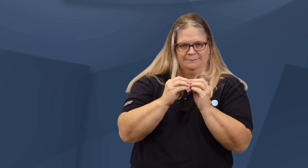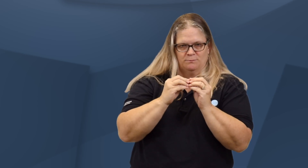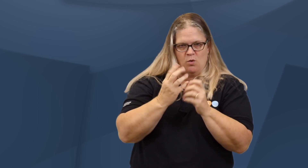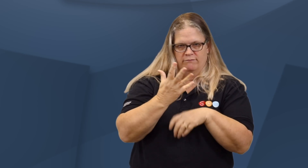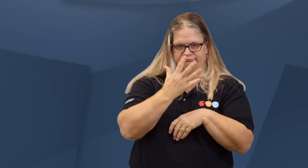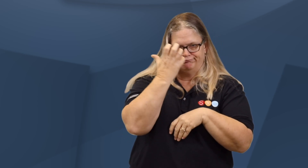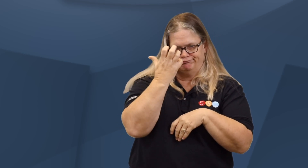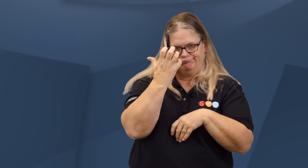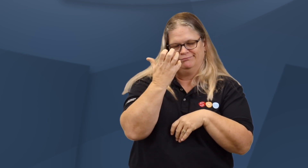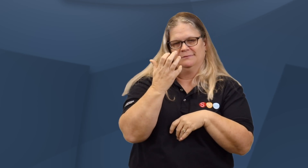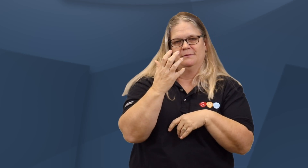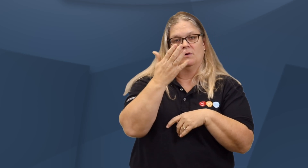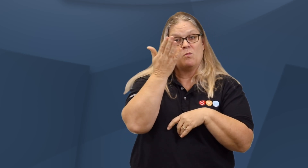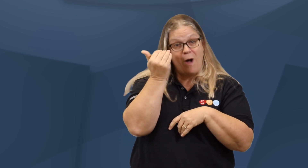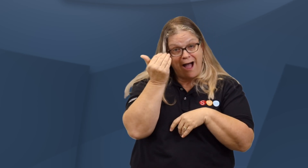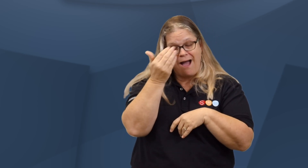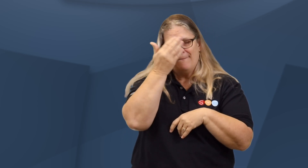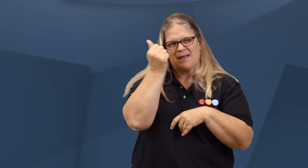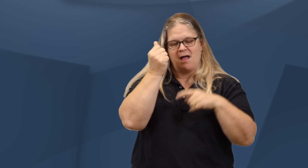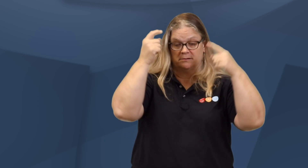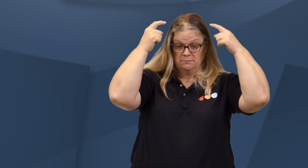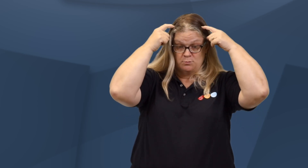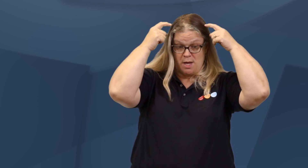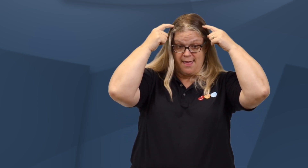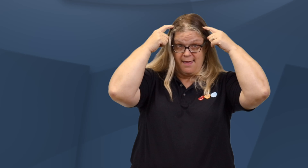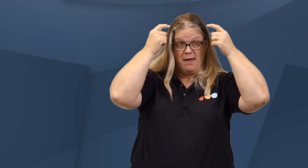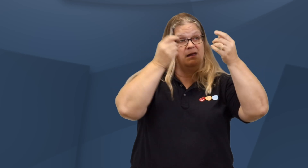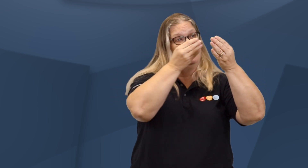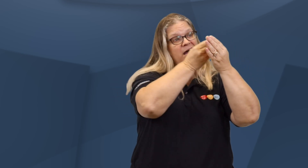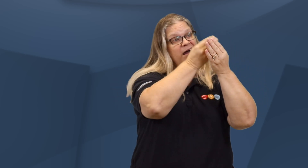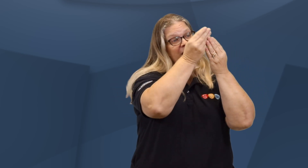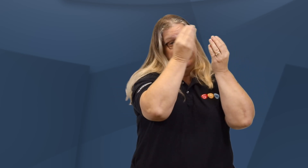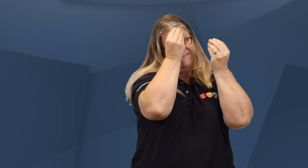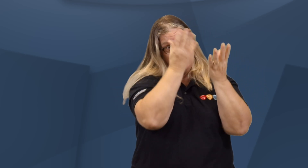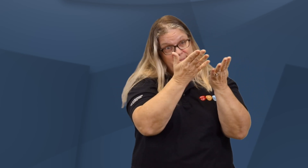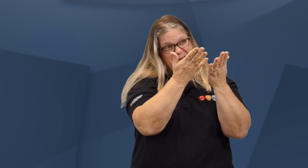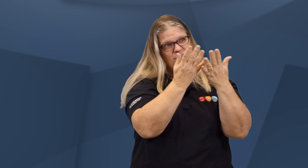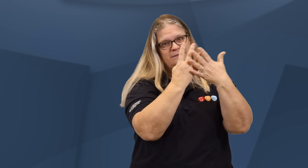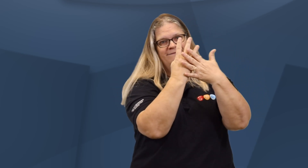Truly, just anger, but it's because the brain and the way